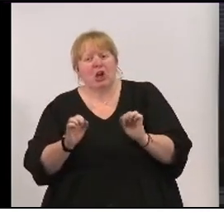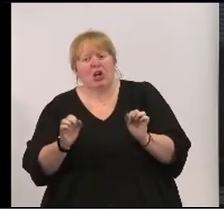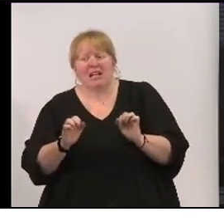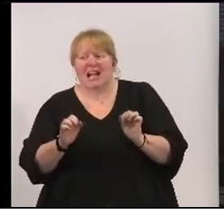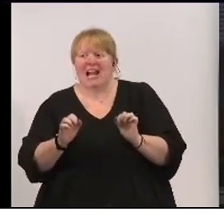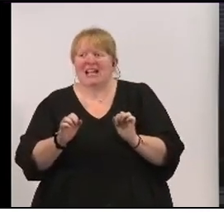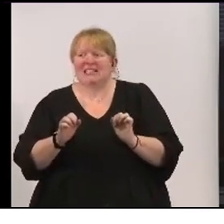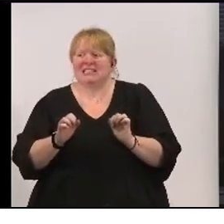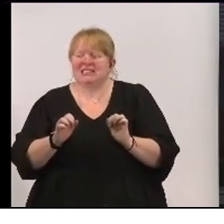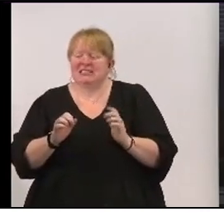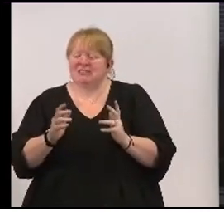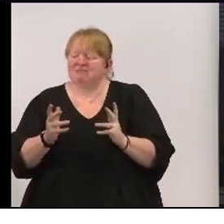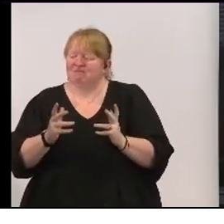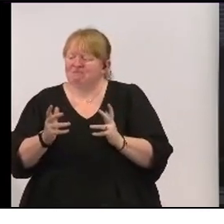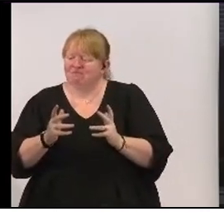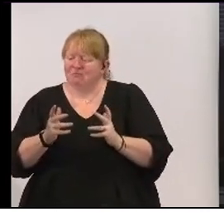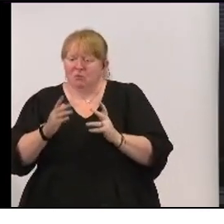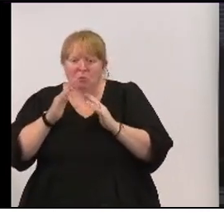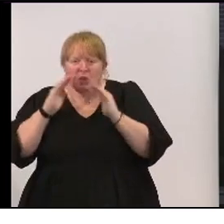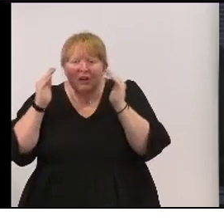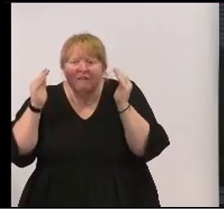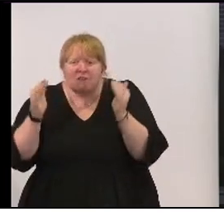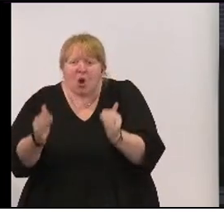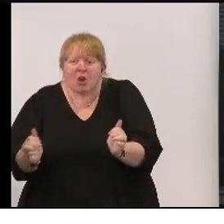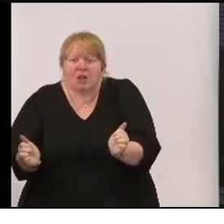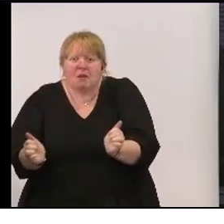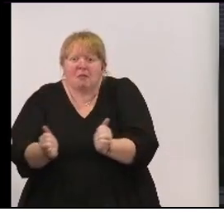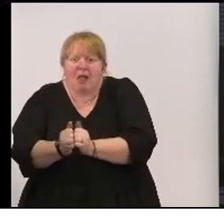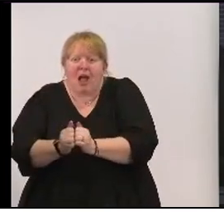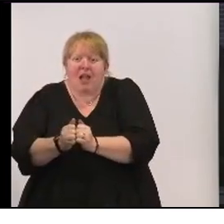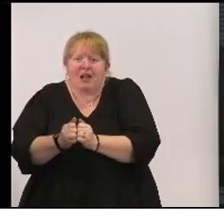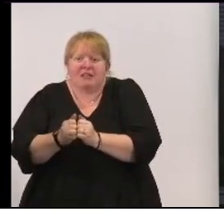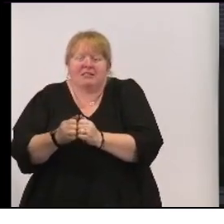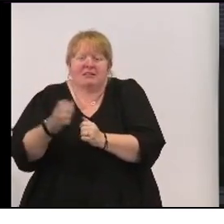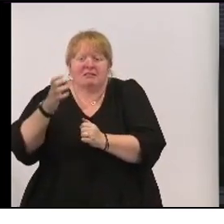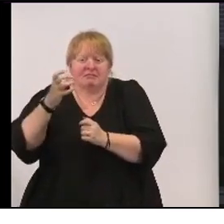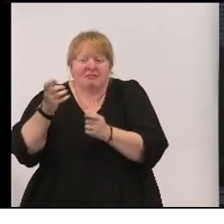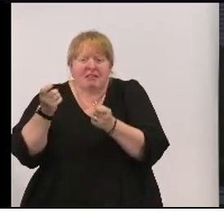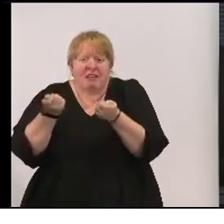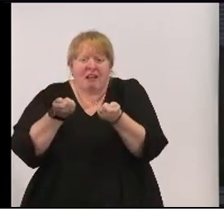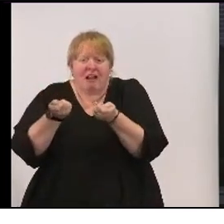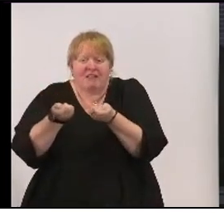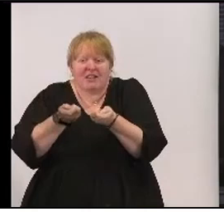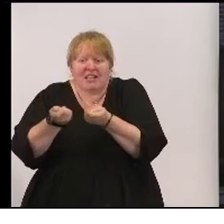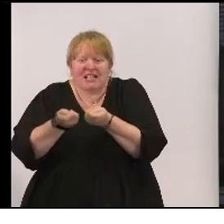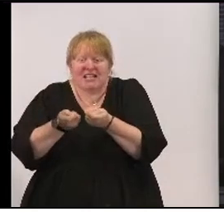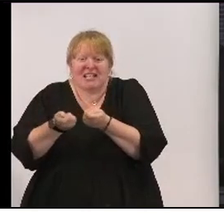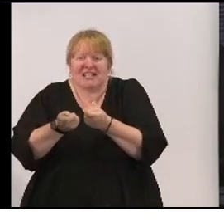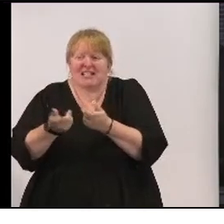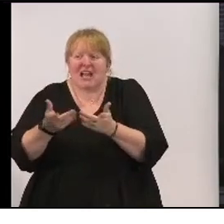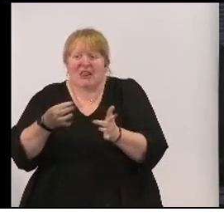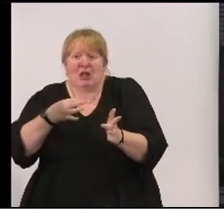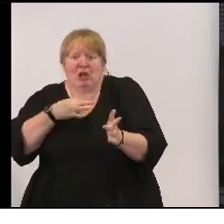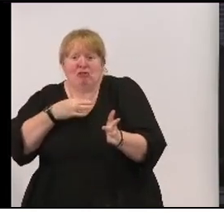gonna focus on the compliance and governance and the risk and how much could it cost me, and could my company afford that? Maybe.